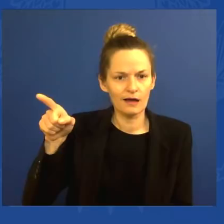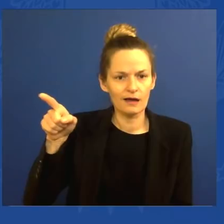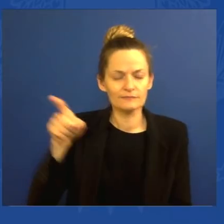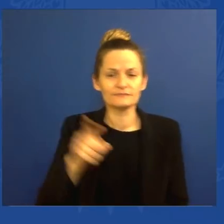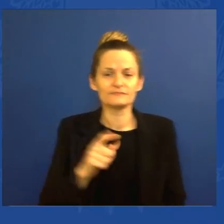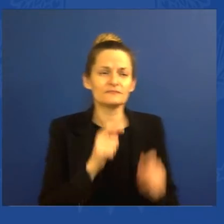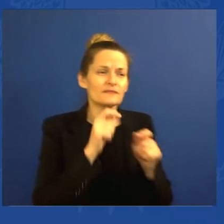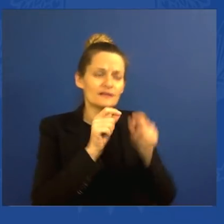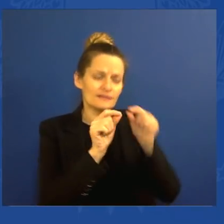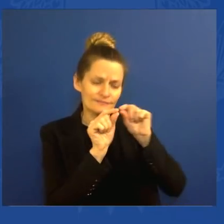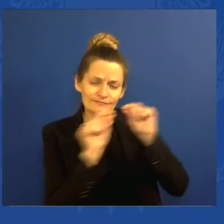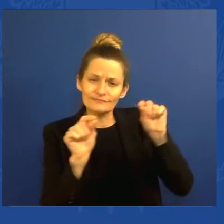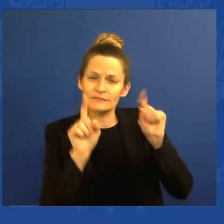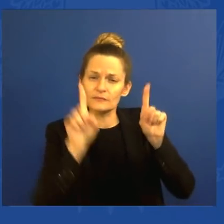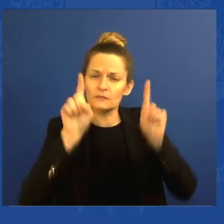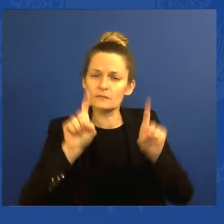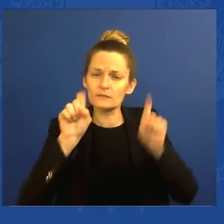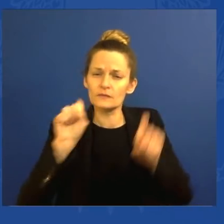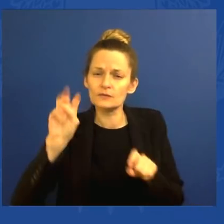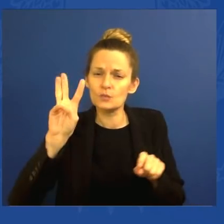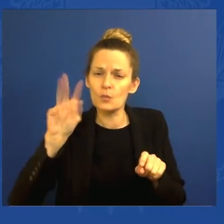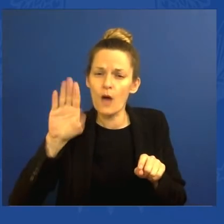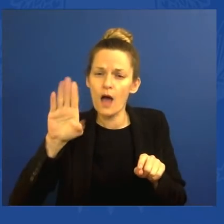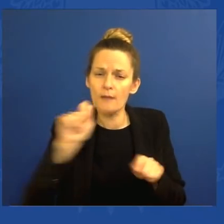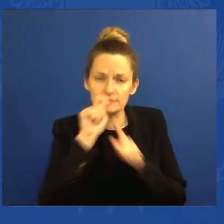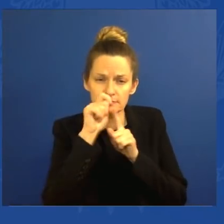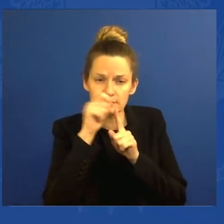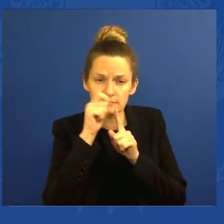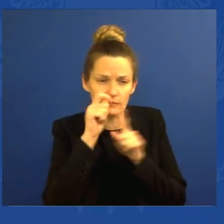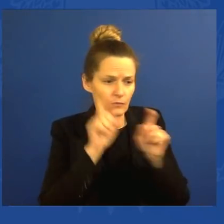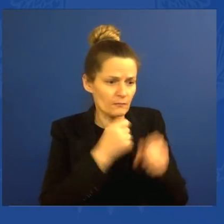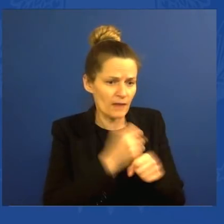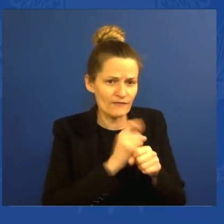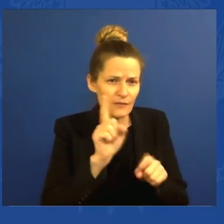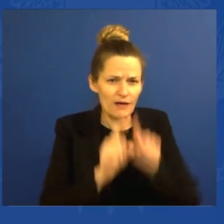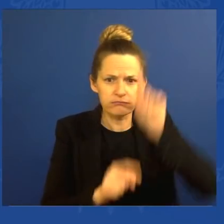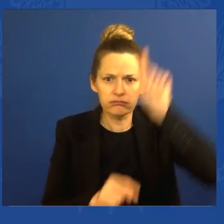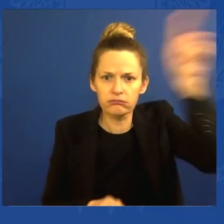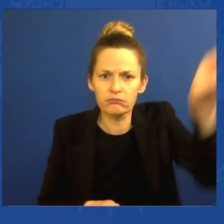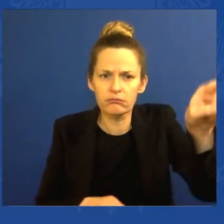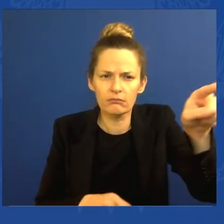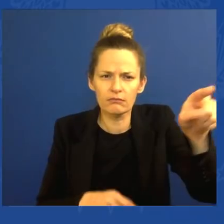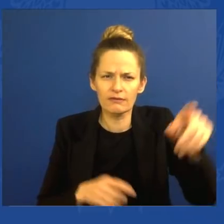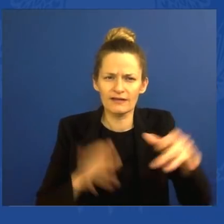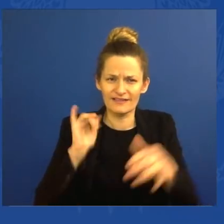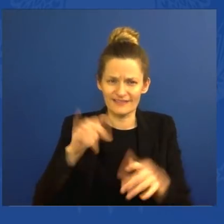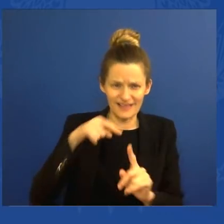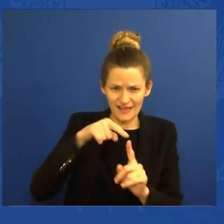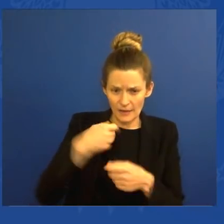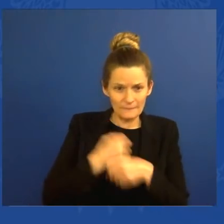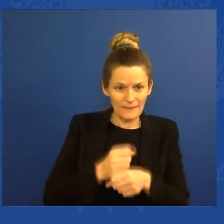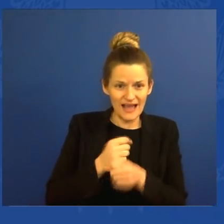is a good thing for our whole nation. And so, that's why I think it's so important that both sides of the aisle -- we are here,